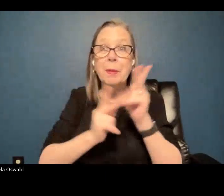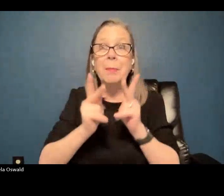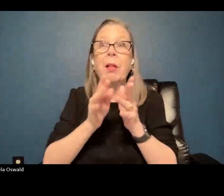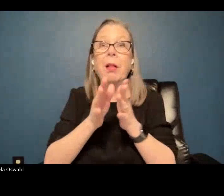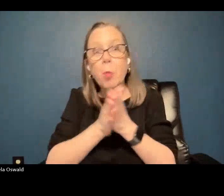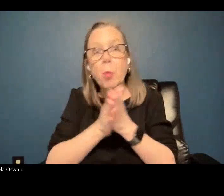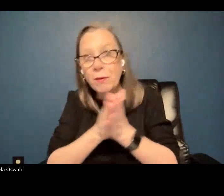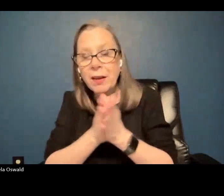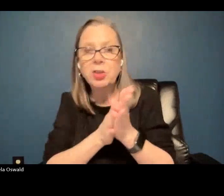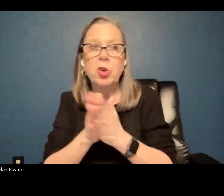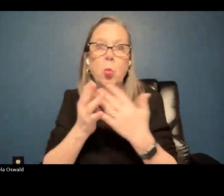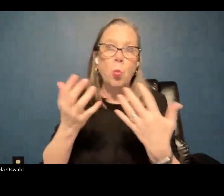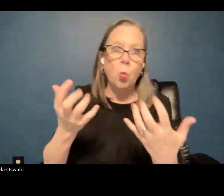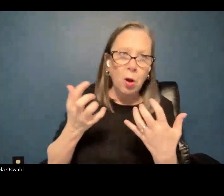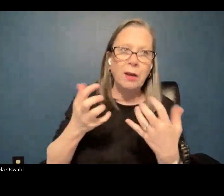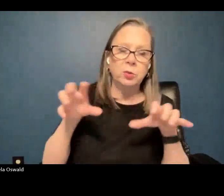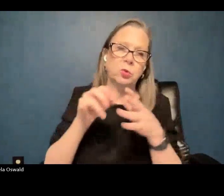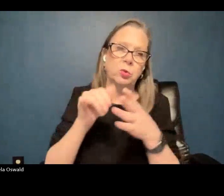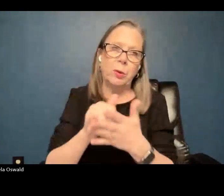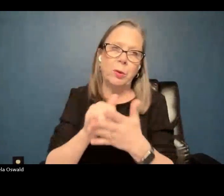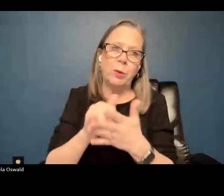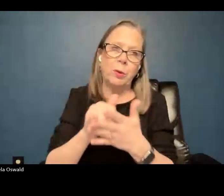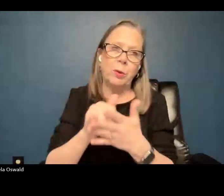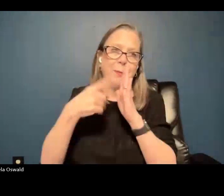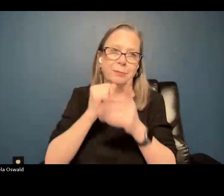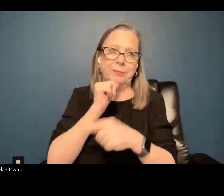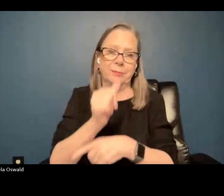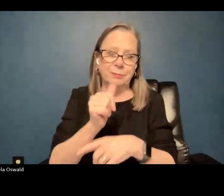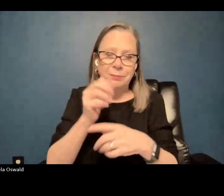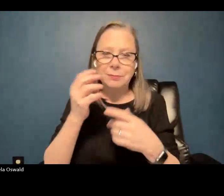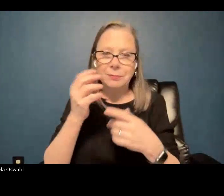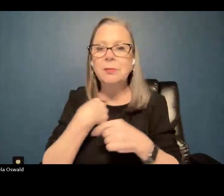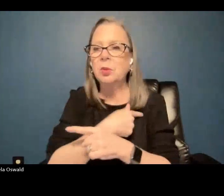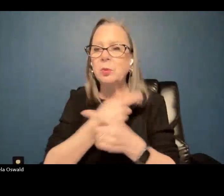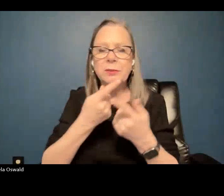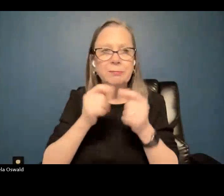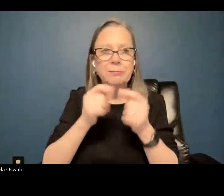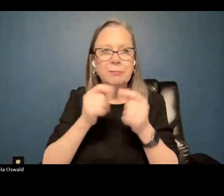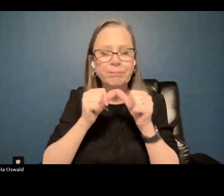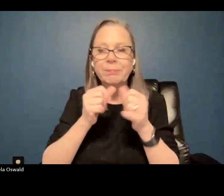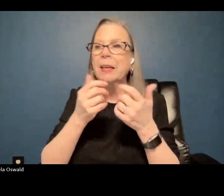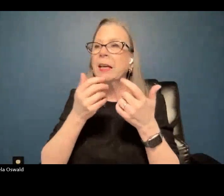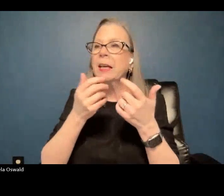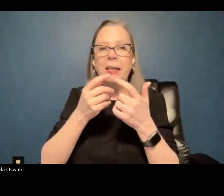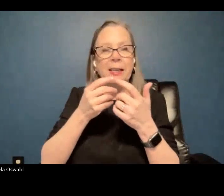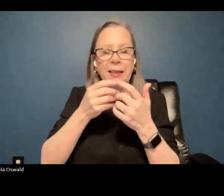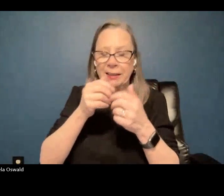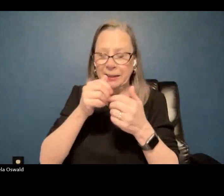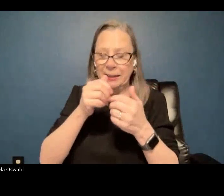So we had many challenges, but we continue to work through them and we'll continue to work through them as we continue with the work.